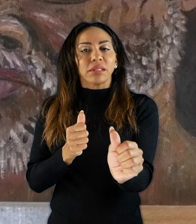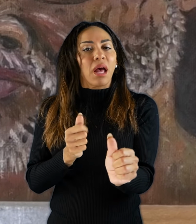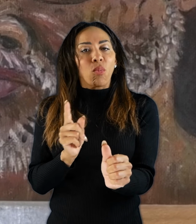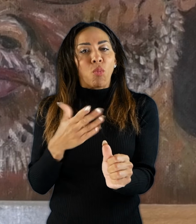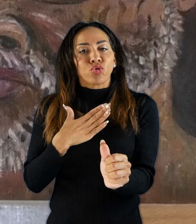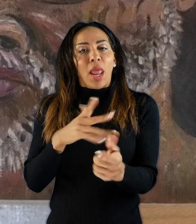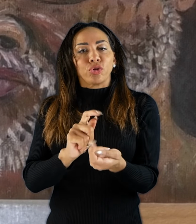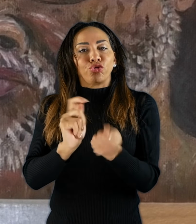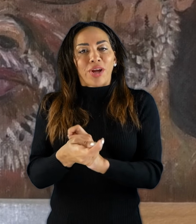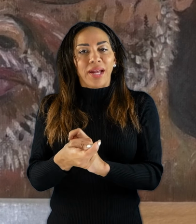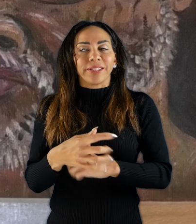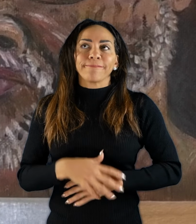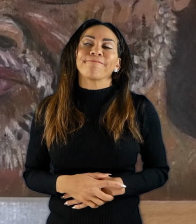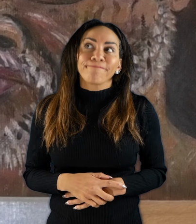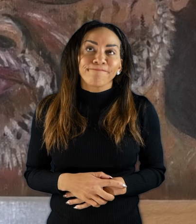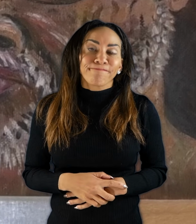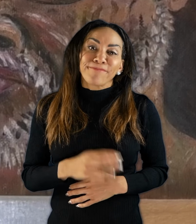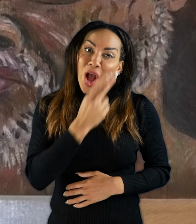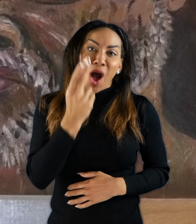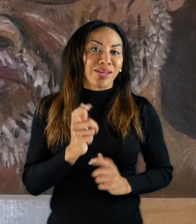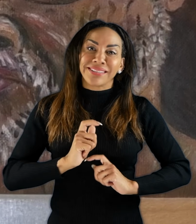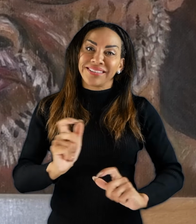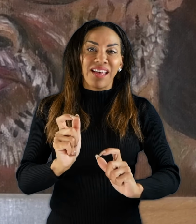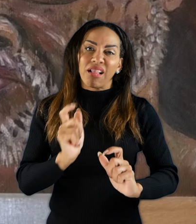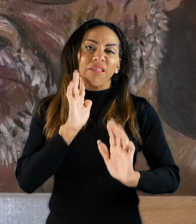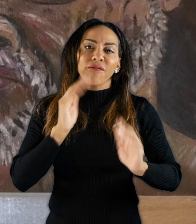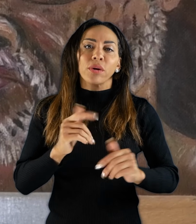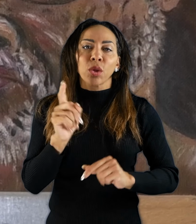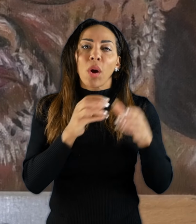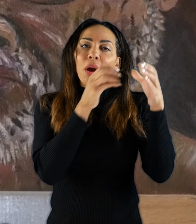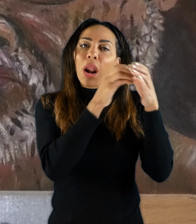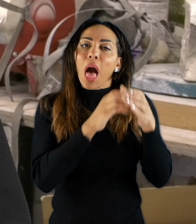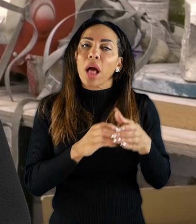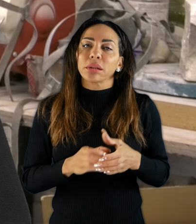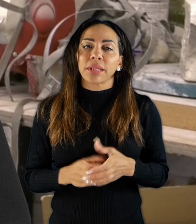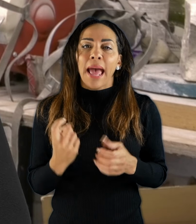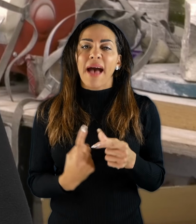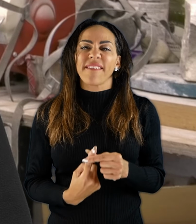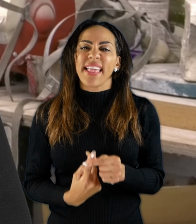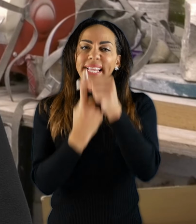Well, the arts are very class bound still. The arts are very elitist and conservative with a